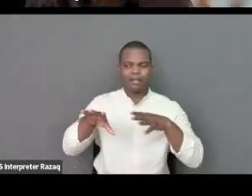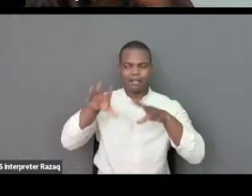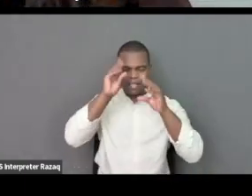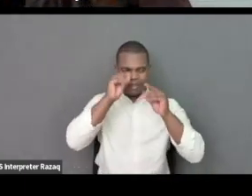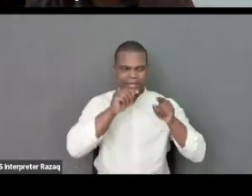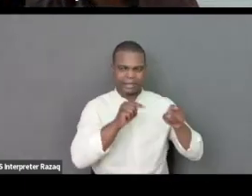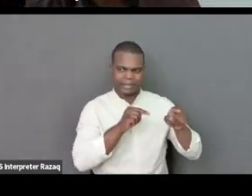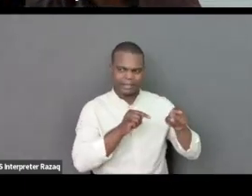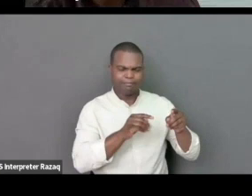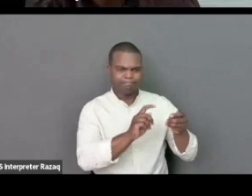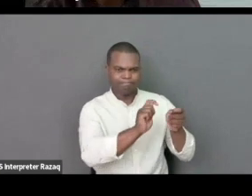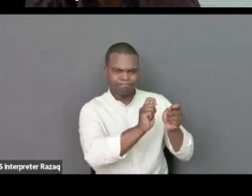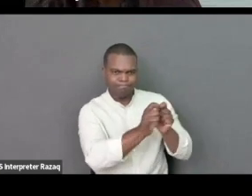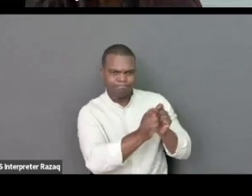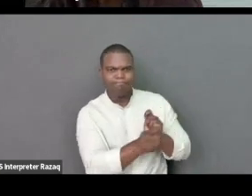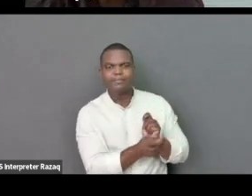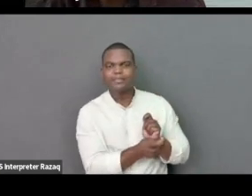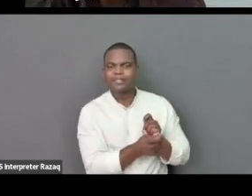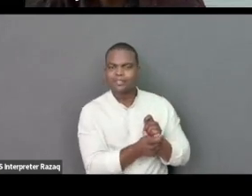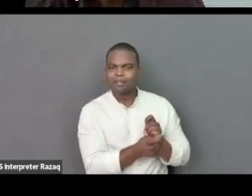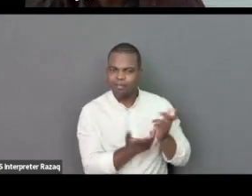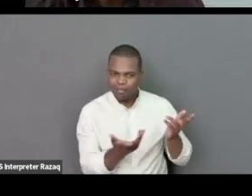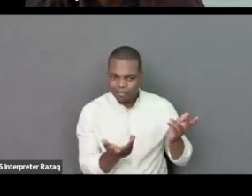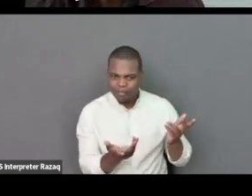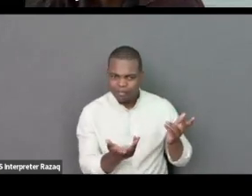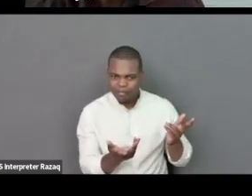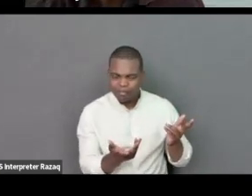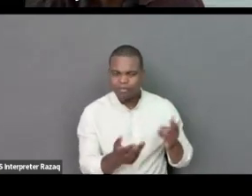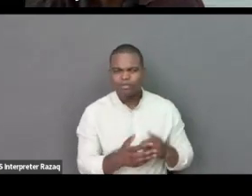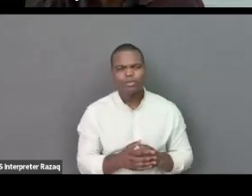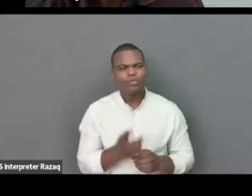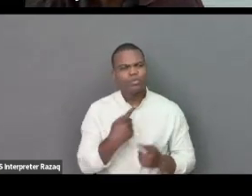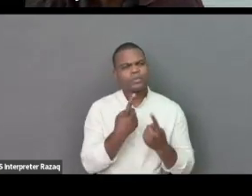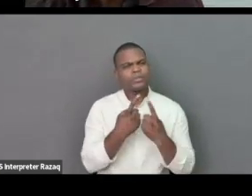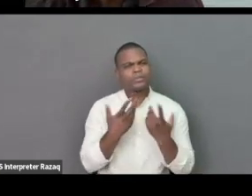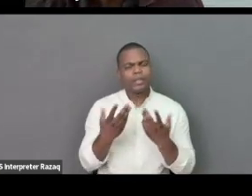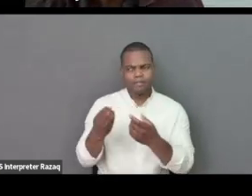a simple example which says that the user can either write an